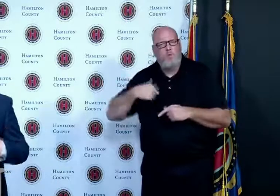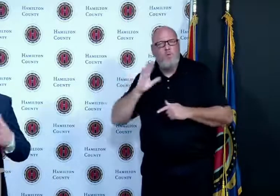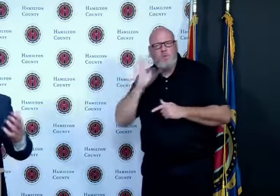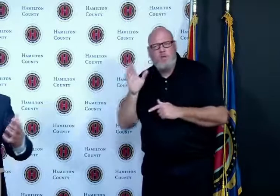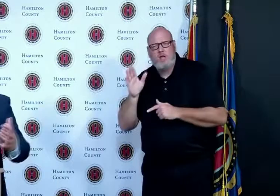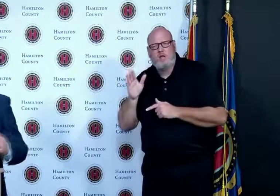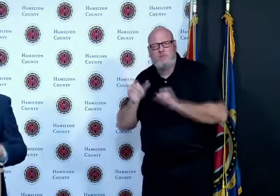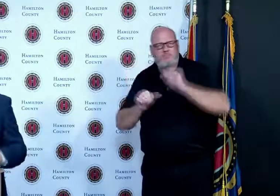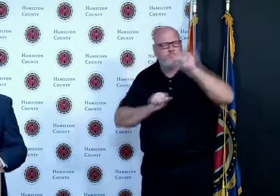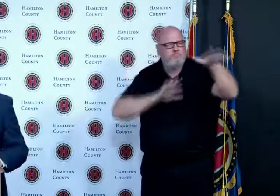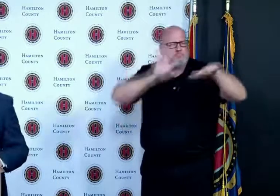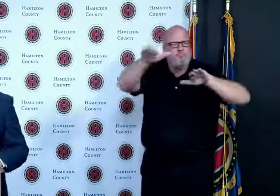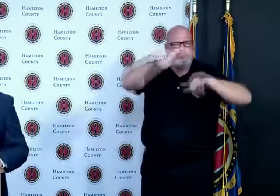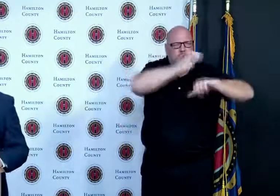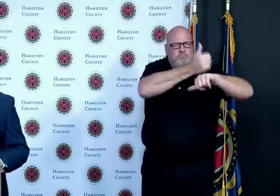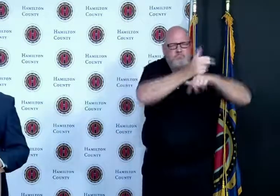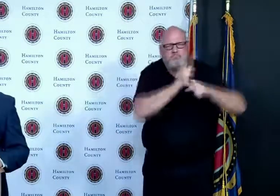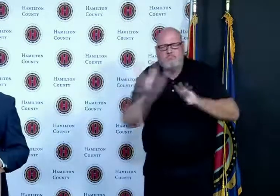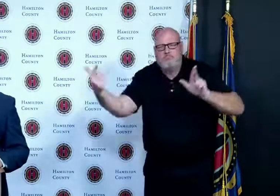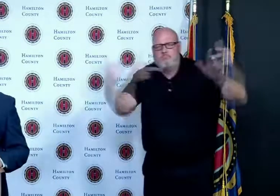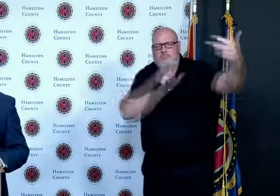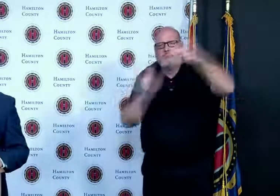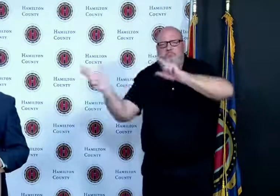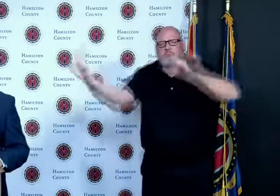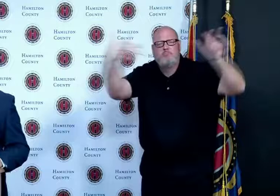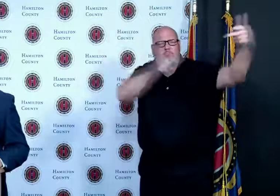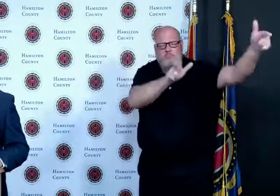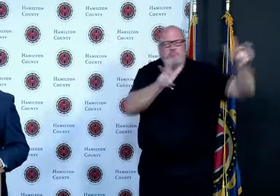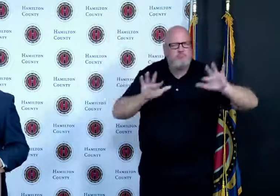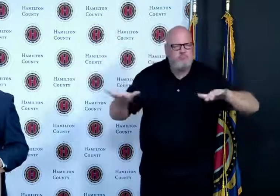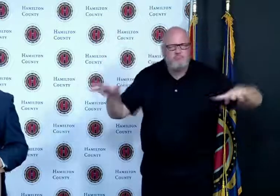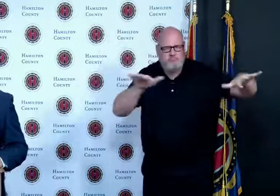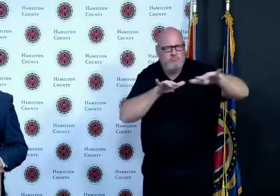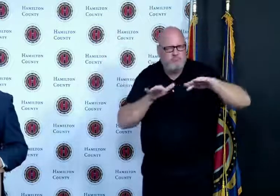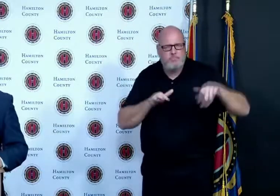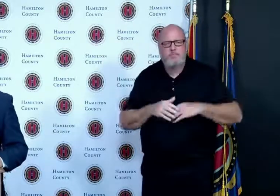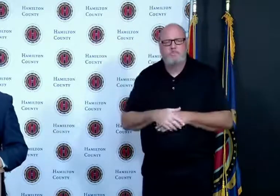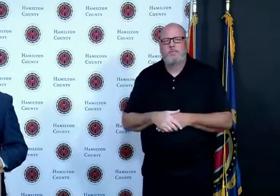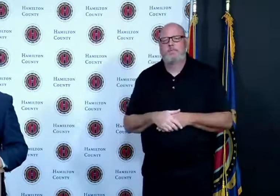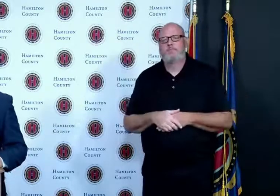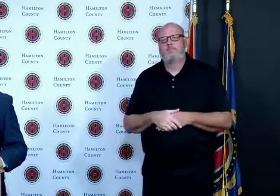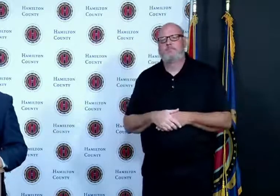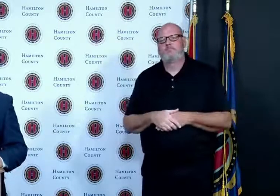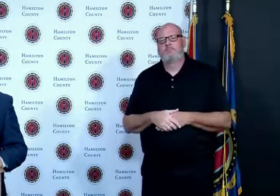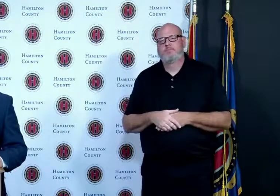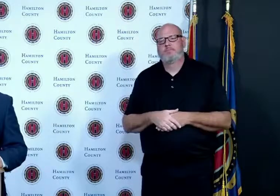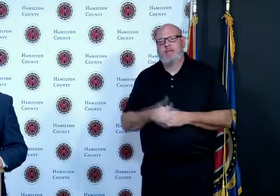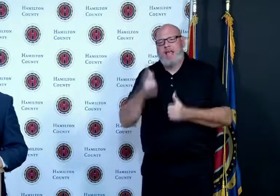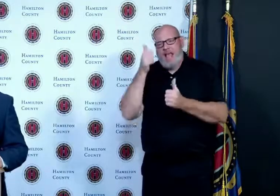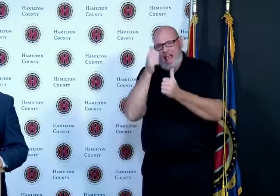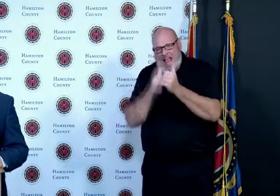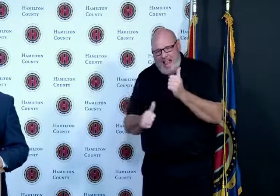over our community and get vaccine to you every home in Hamilton County is within a 10-minute